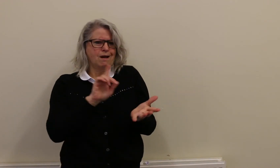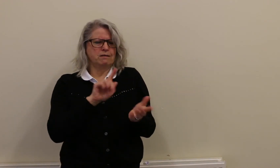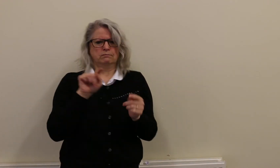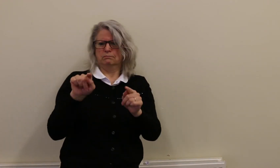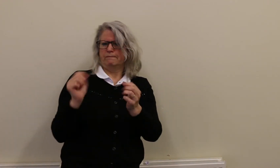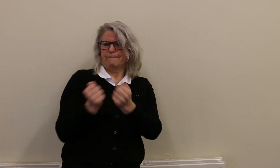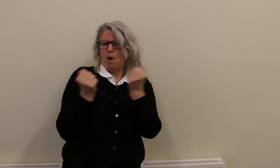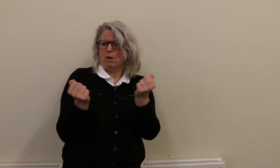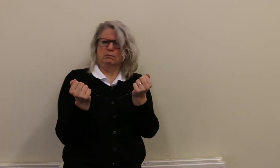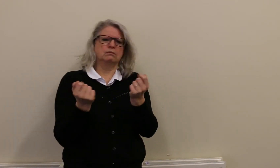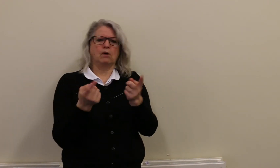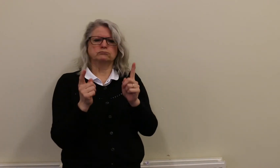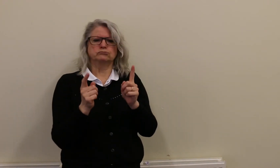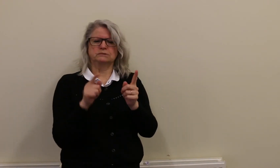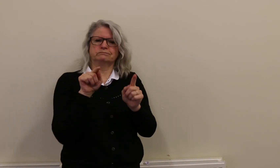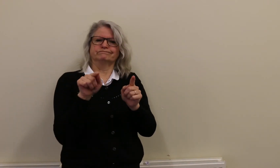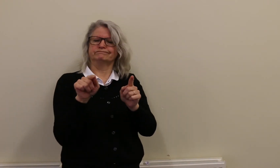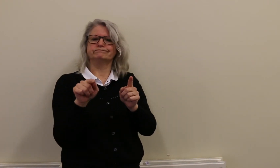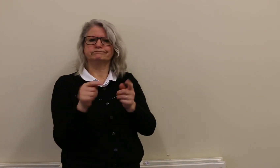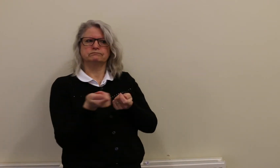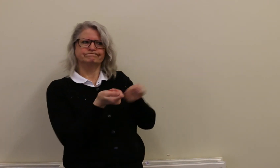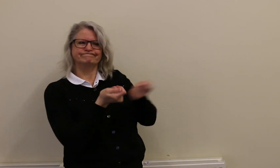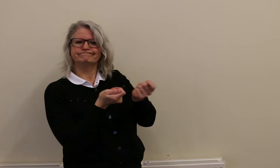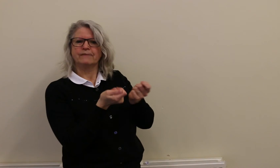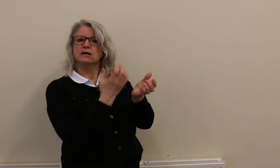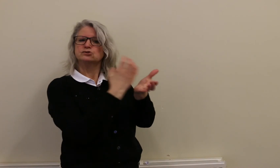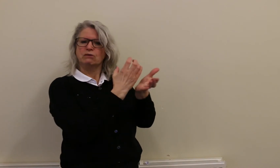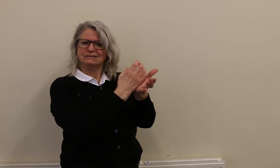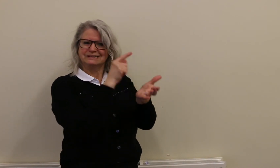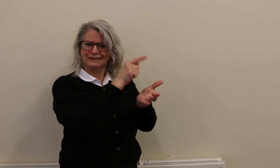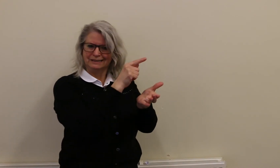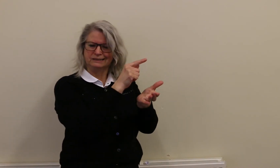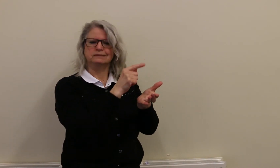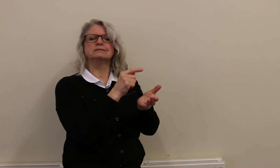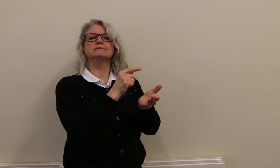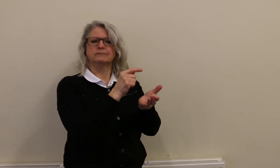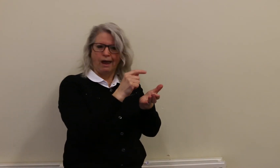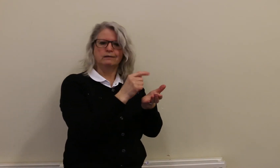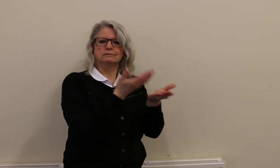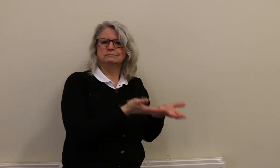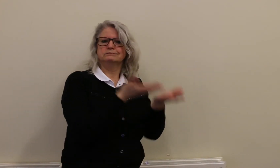This is because the power and the authority to run the charity is given to the trustees